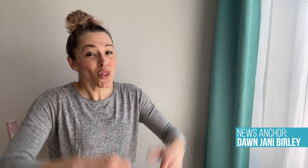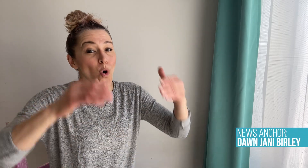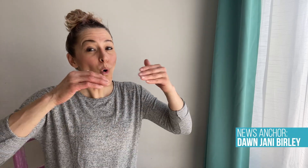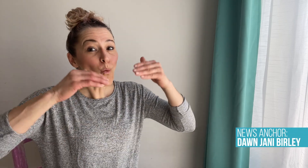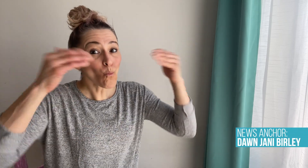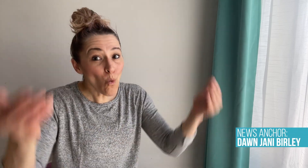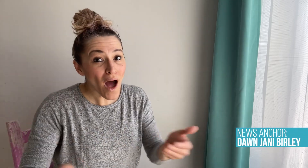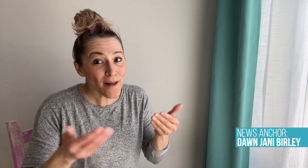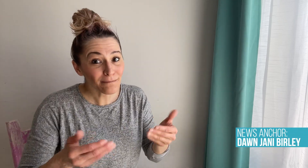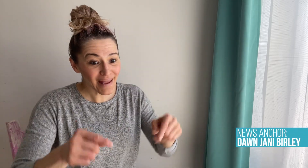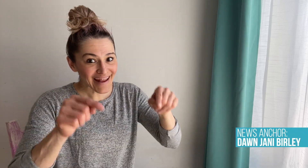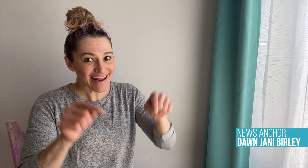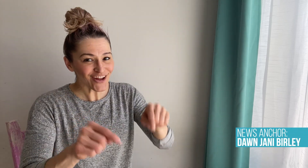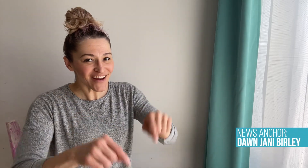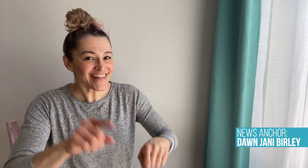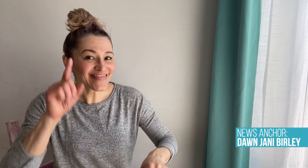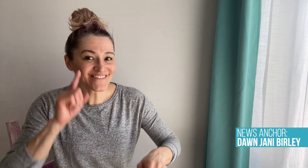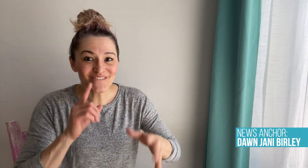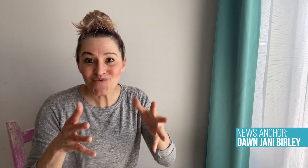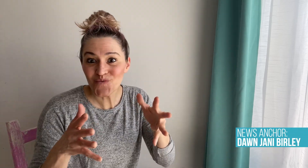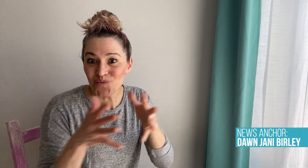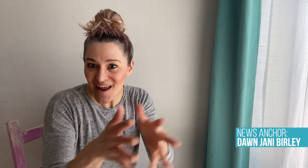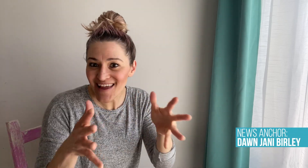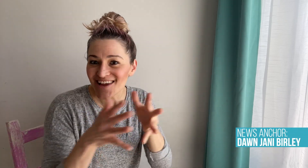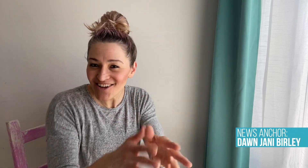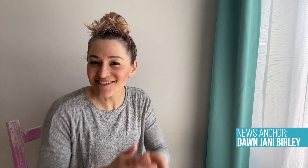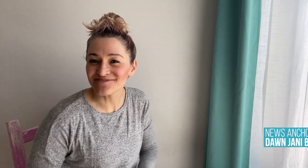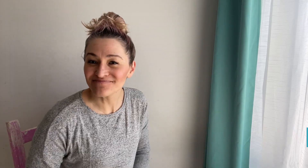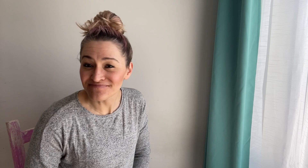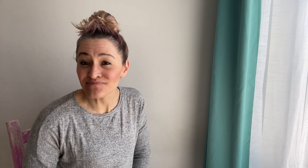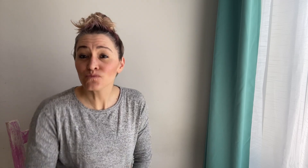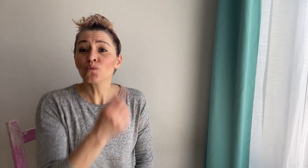Welcome to DeafWire!